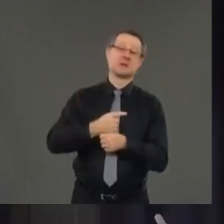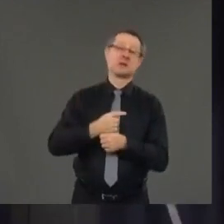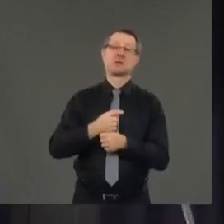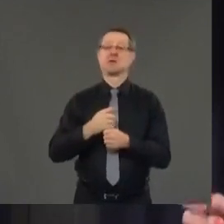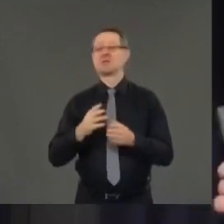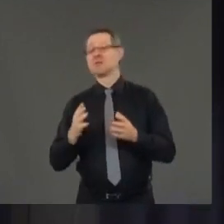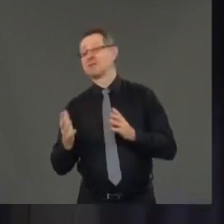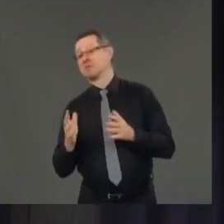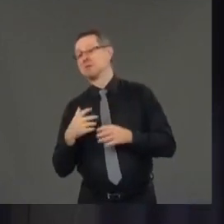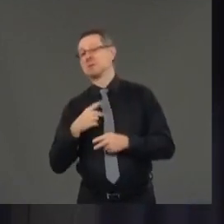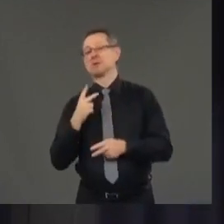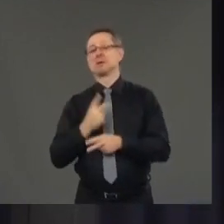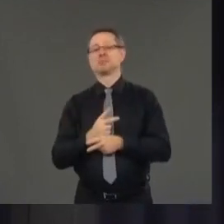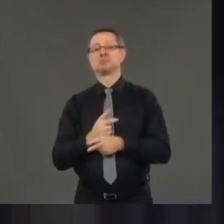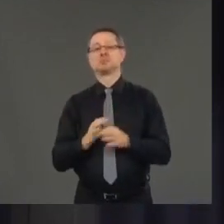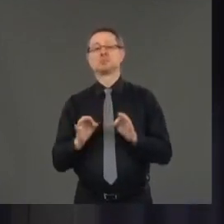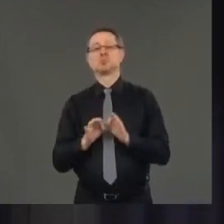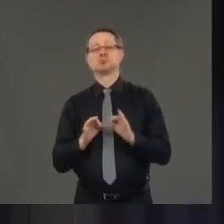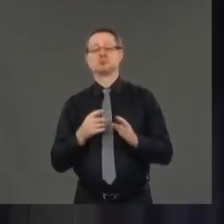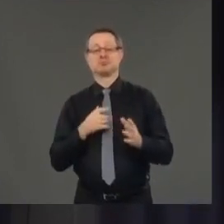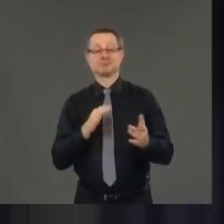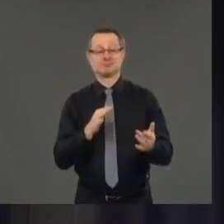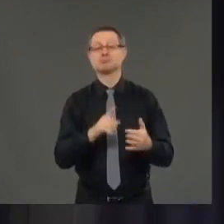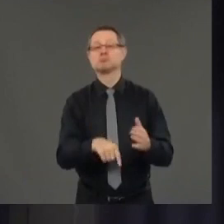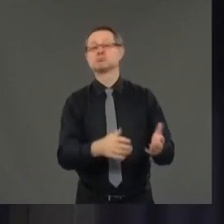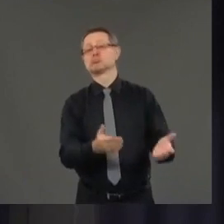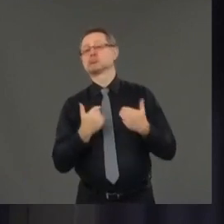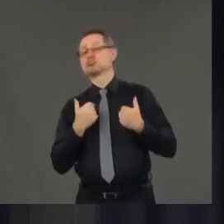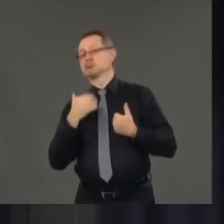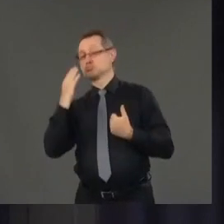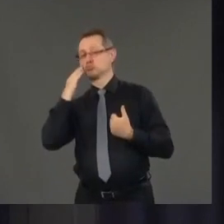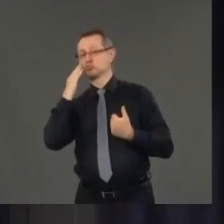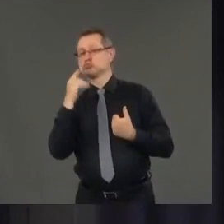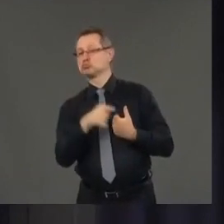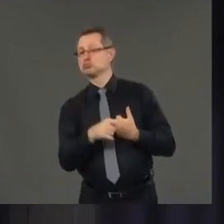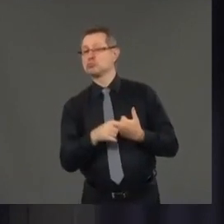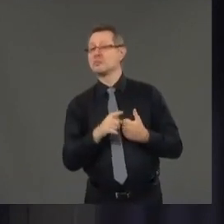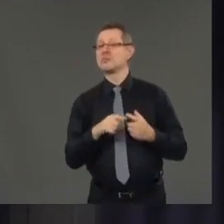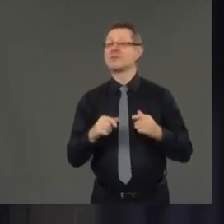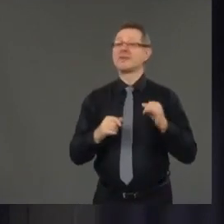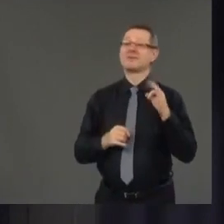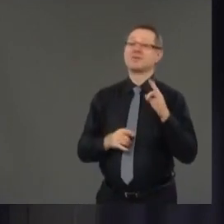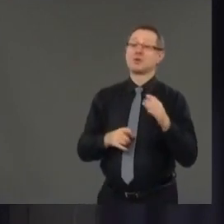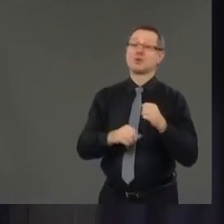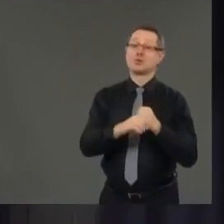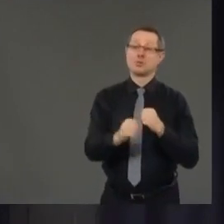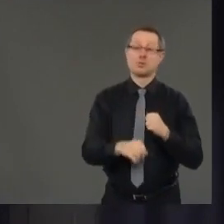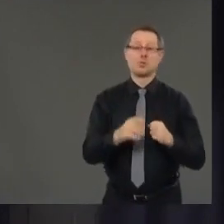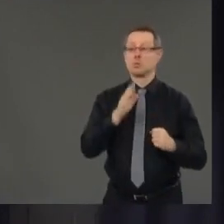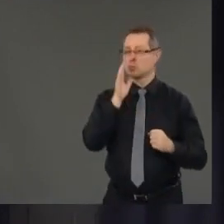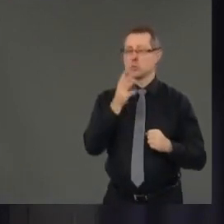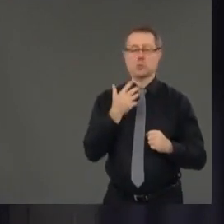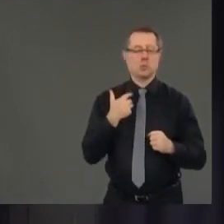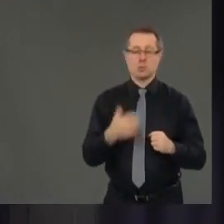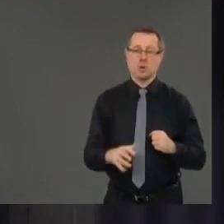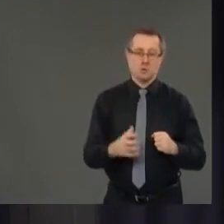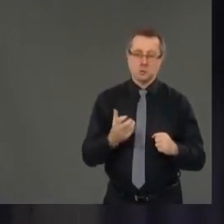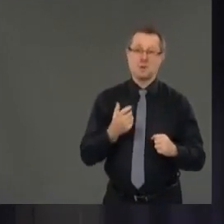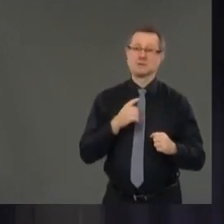THE MEDIAN IS ABOUT TWO DAYS. YES, WHILE YOU'RE GETTING THOSE